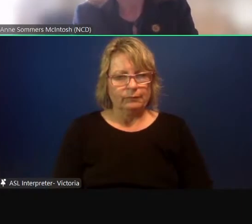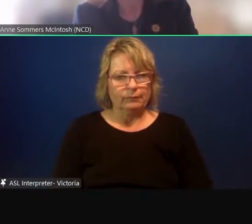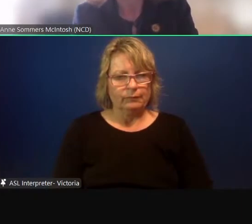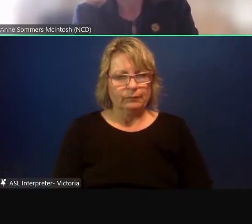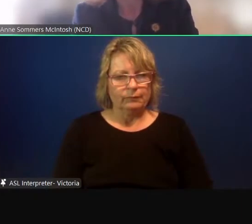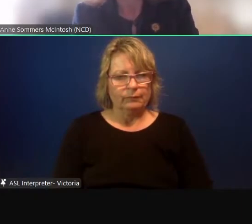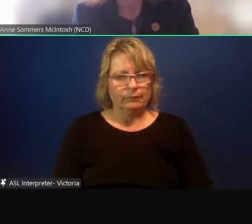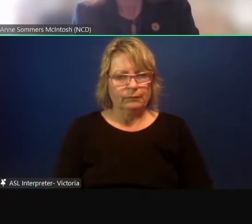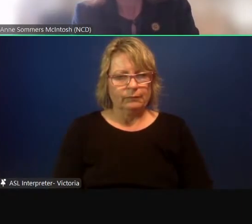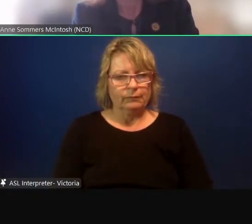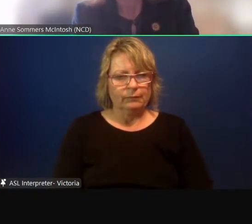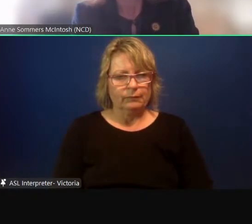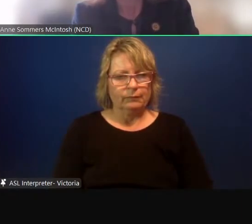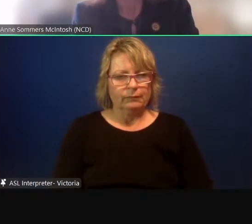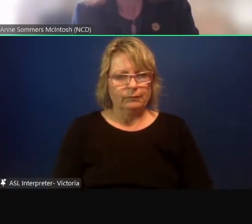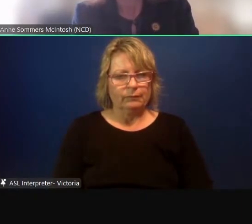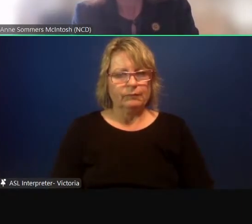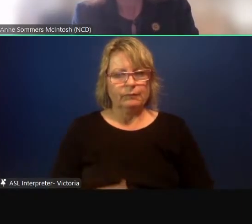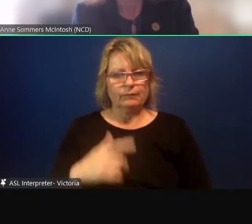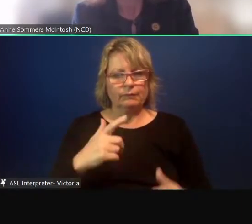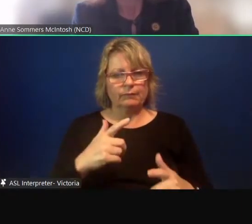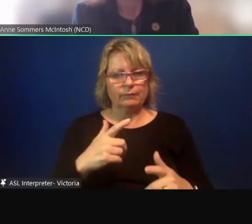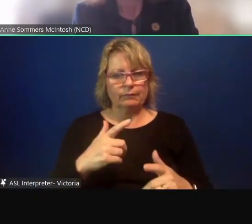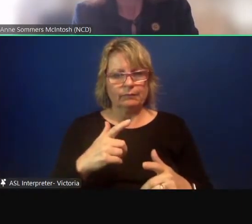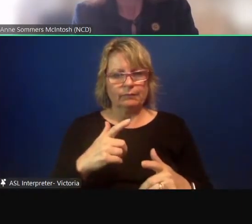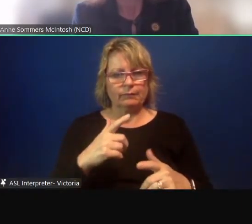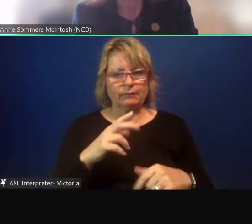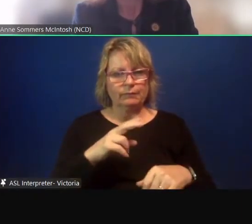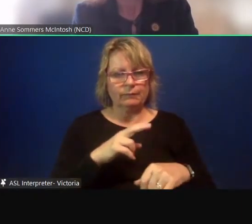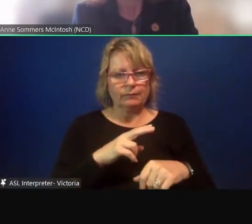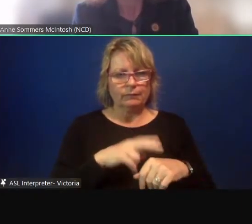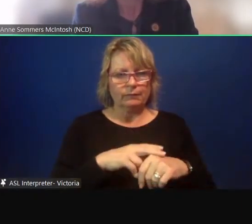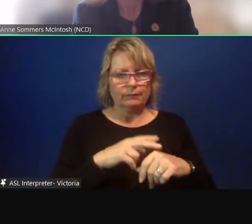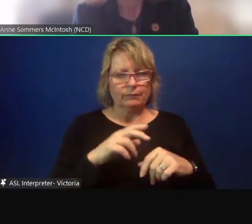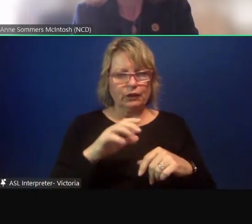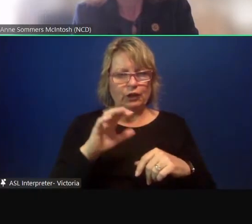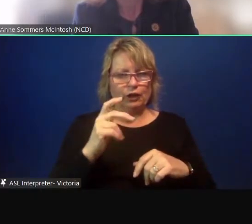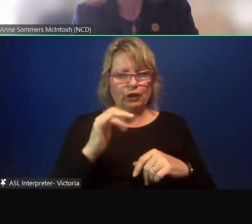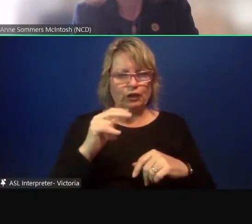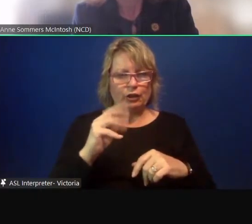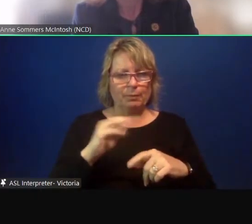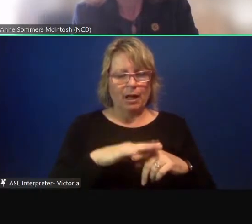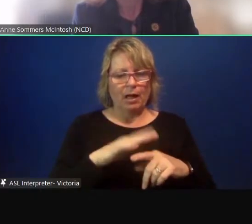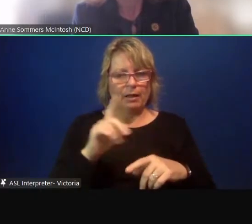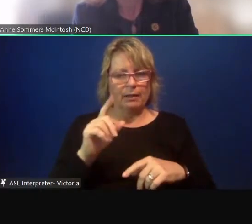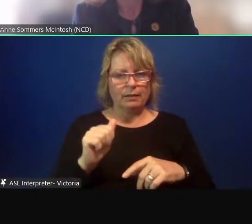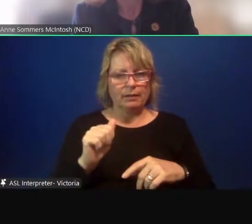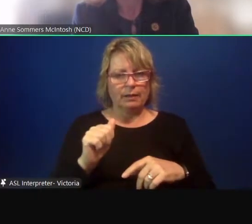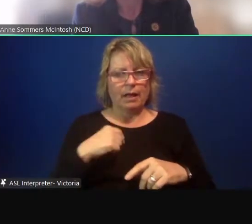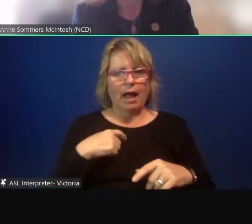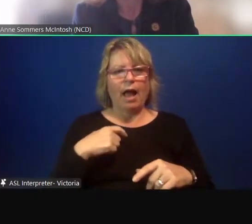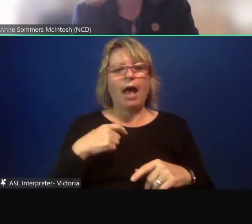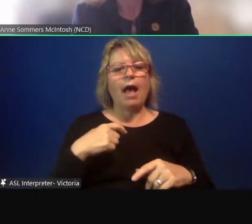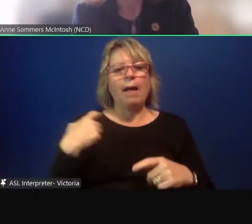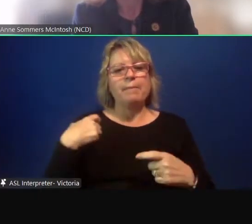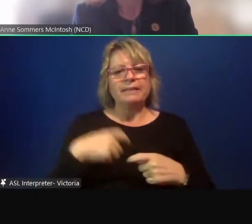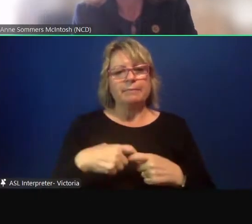as Chairman of the National Council on Disability. I am a Hispanic male with fair complexion,